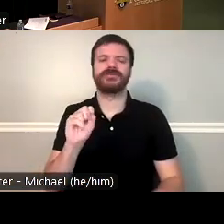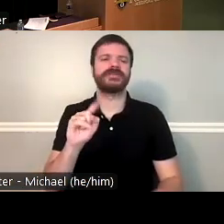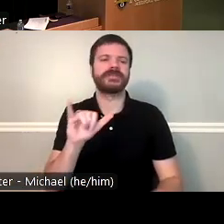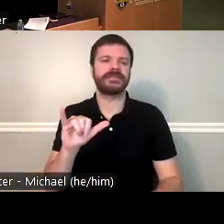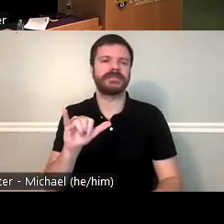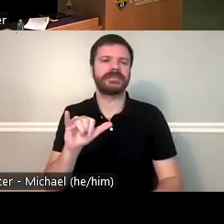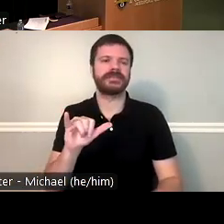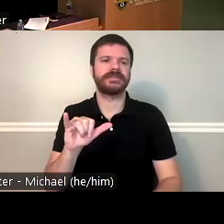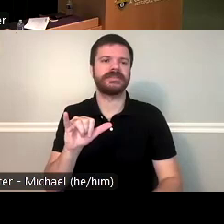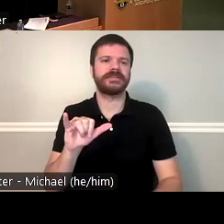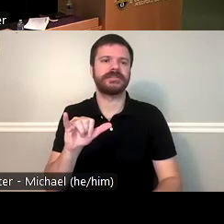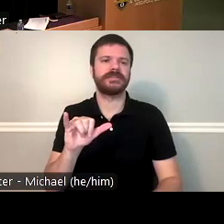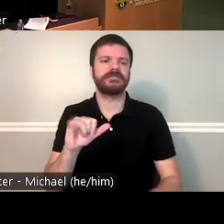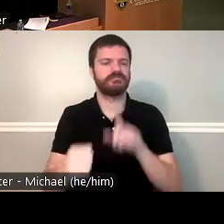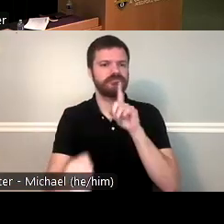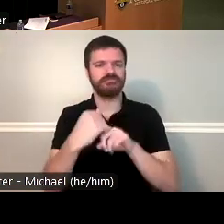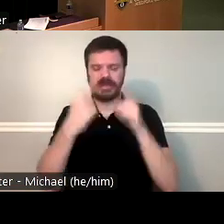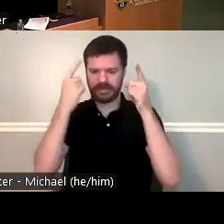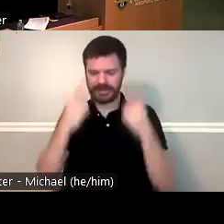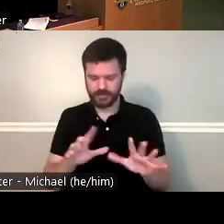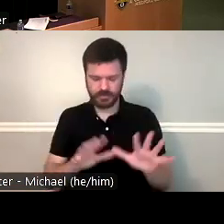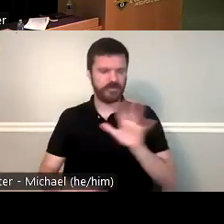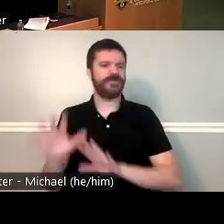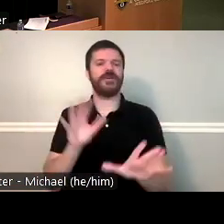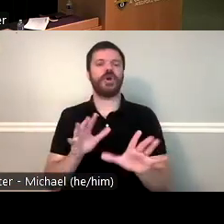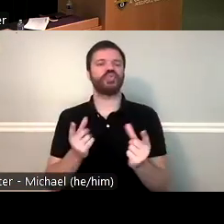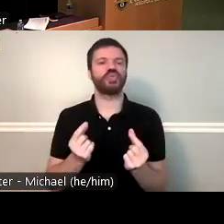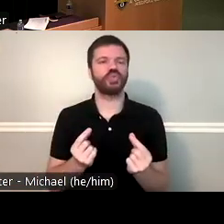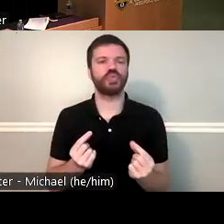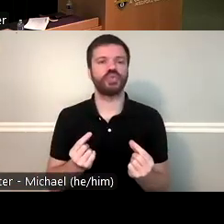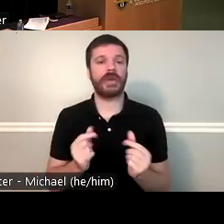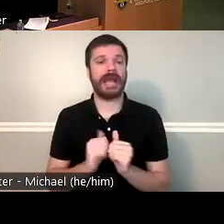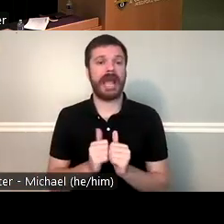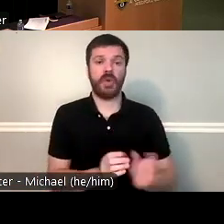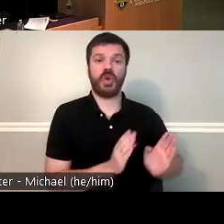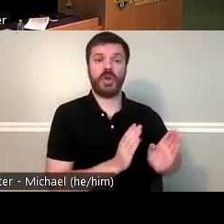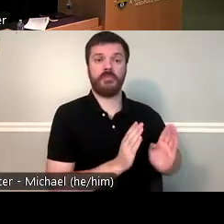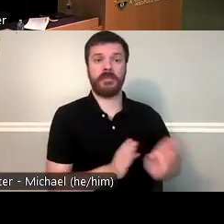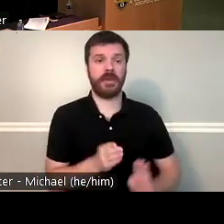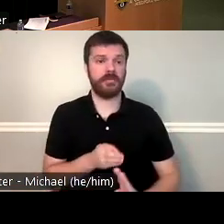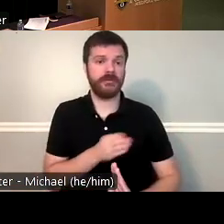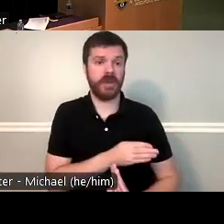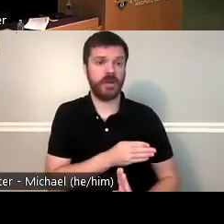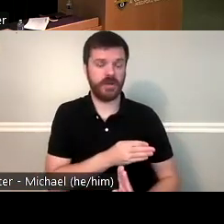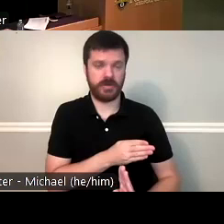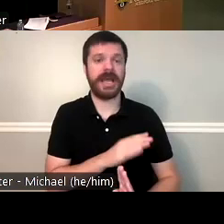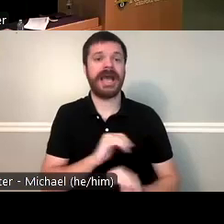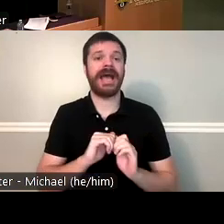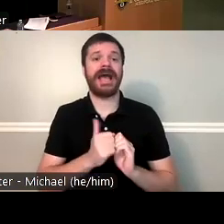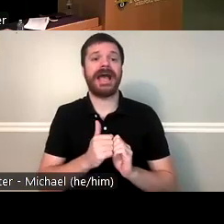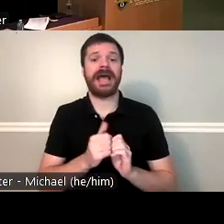lives uh but it's what we do both to prepare when we can and to respond when things happen